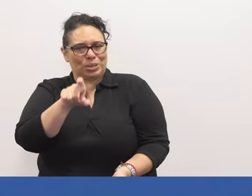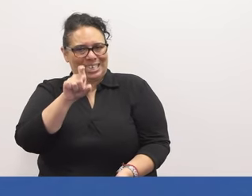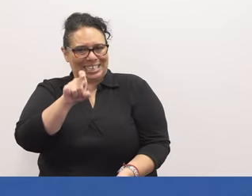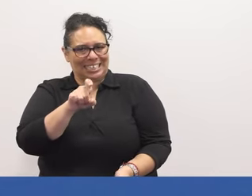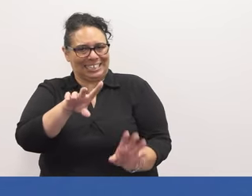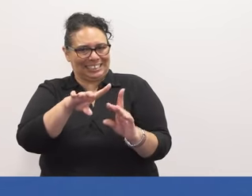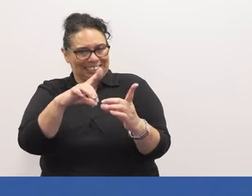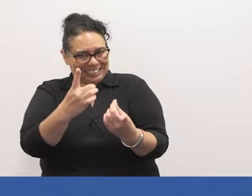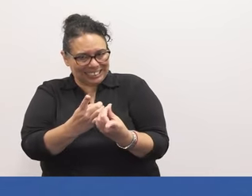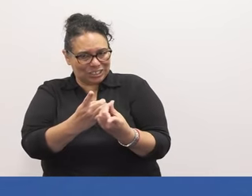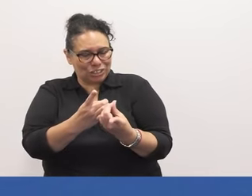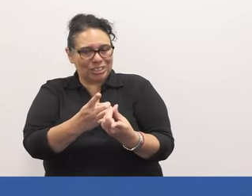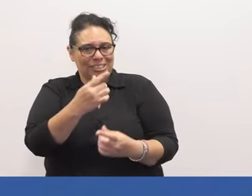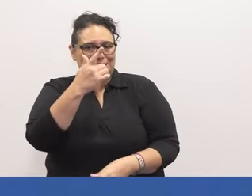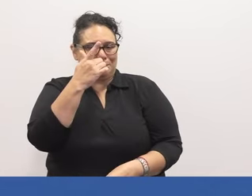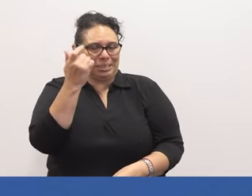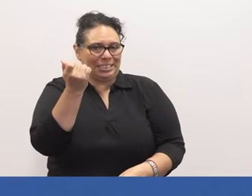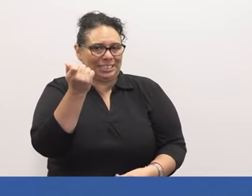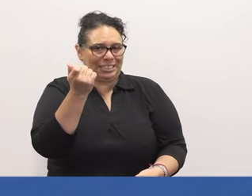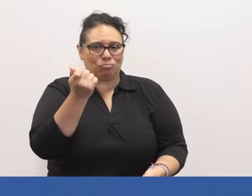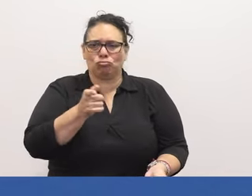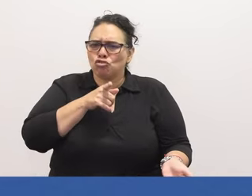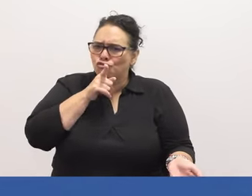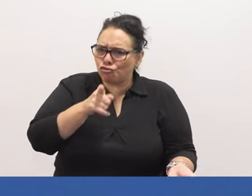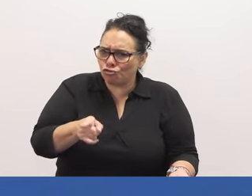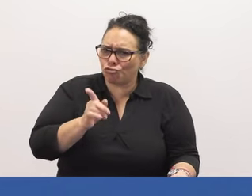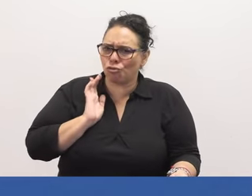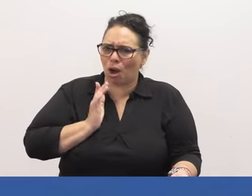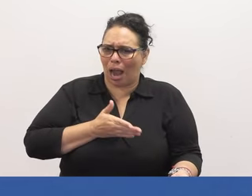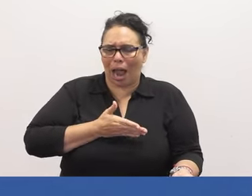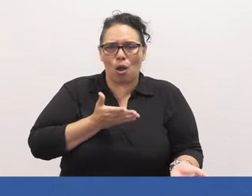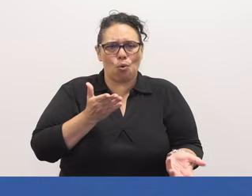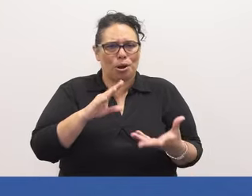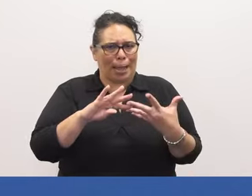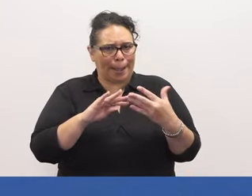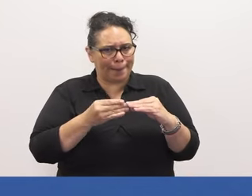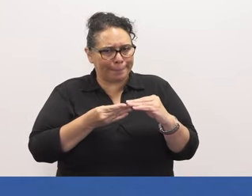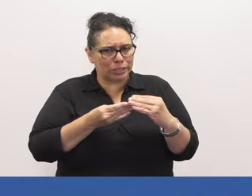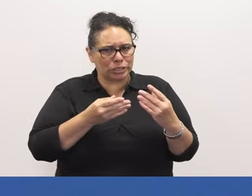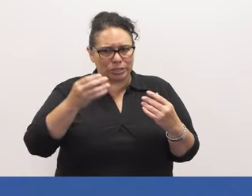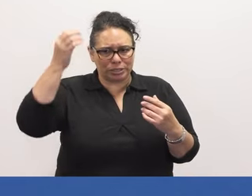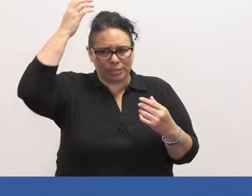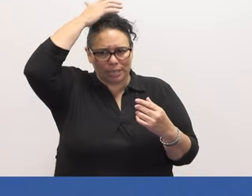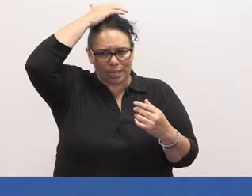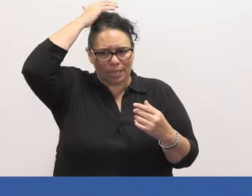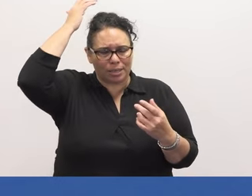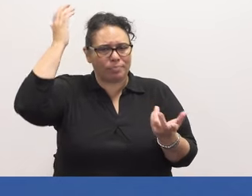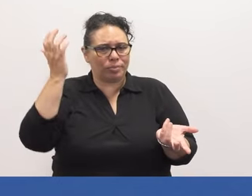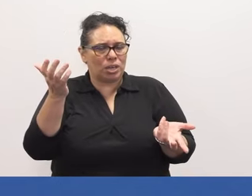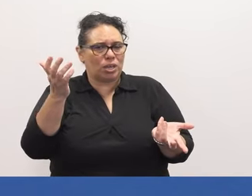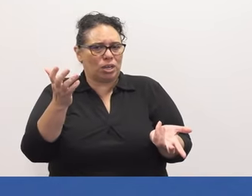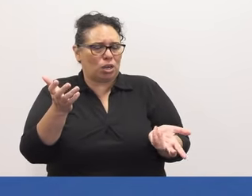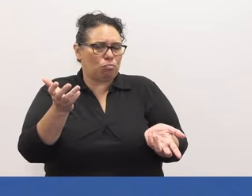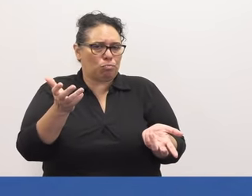is, you know, sure our numbers may be showing that we're outperforming maybe different districts